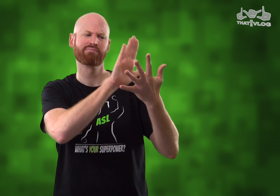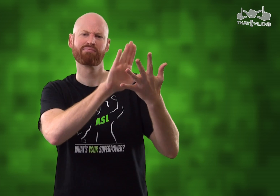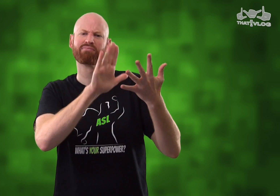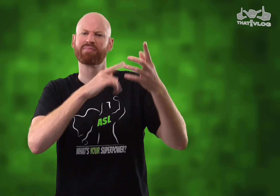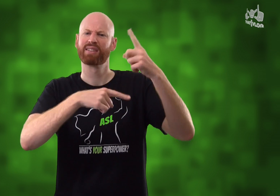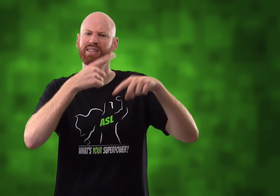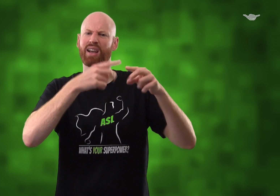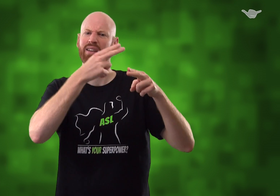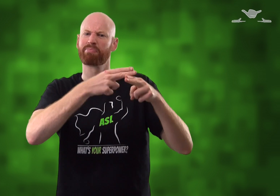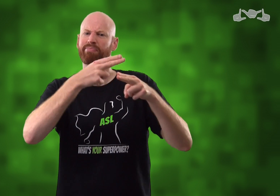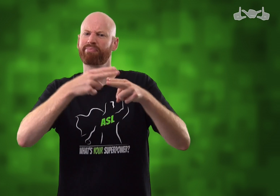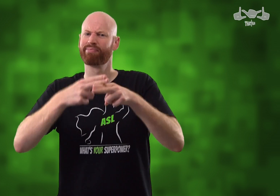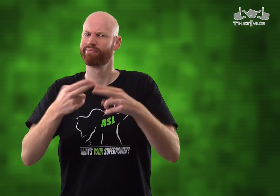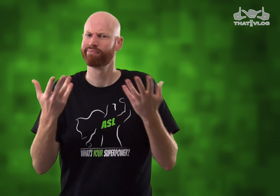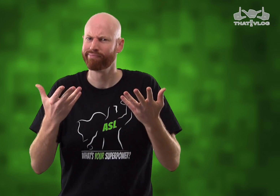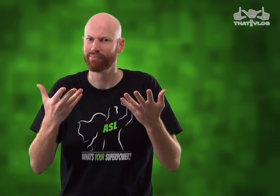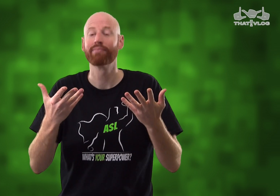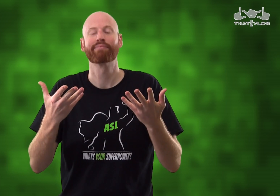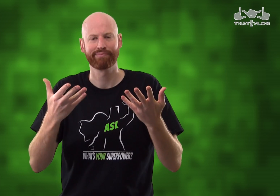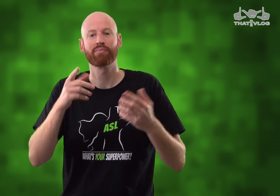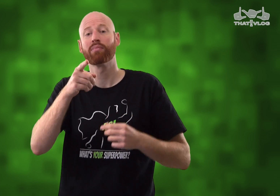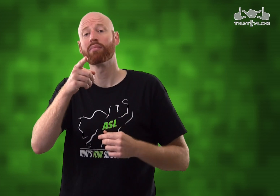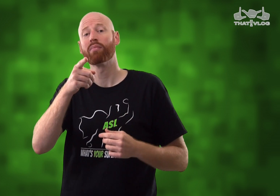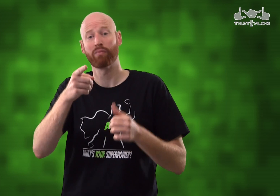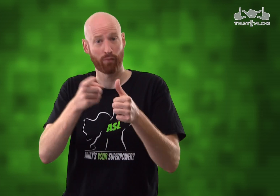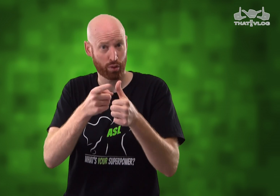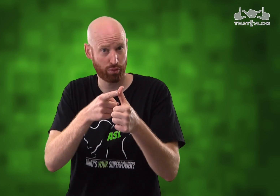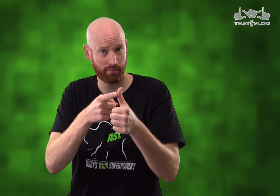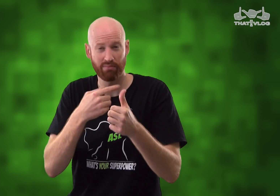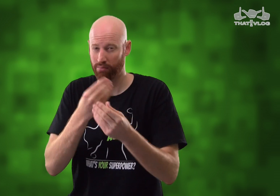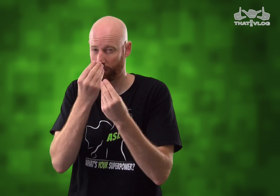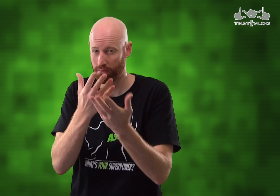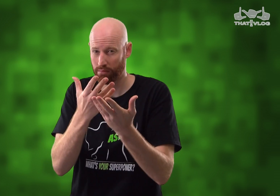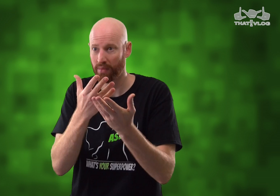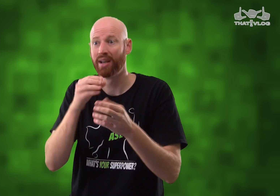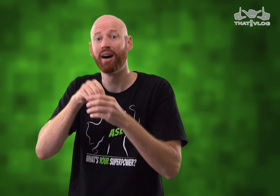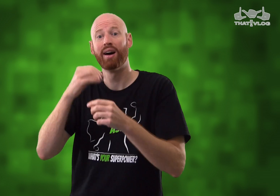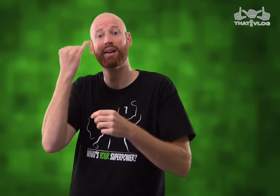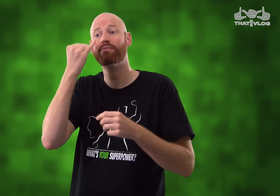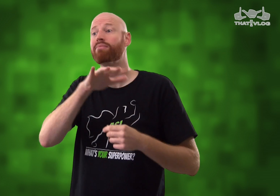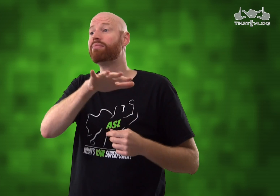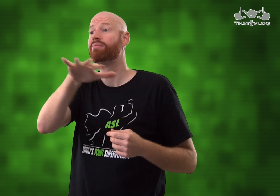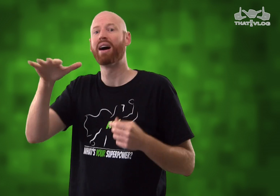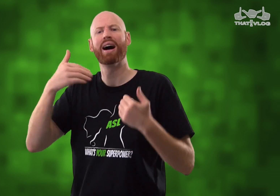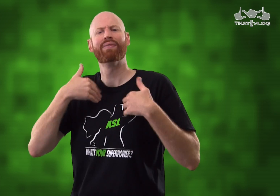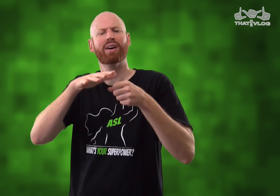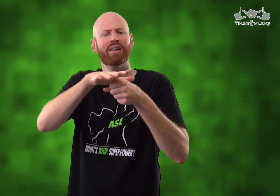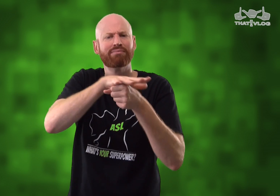signs for their different cities... First of all, I should let you know that in Italy